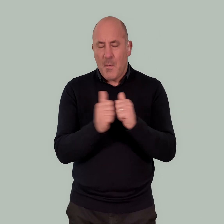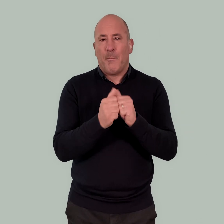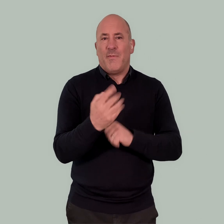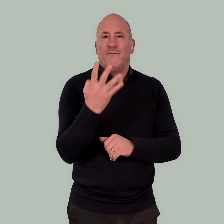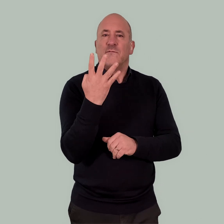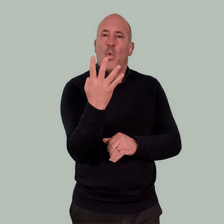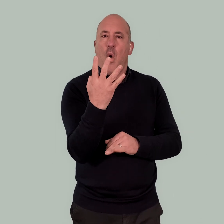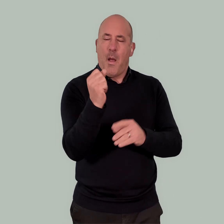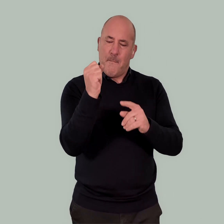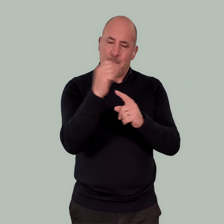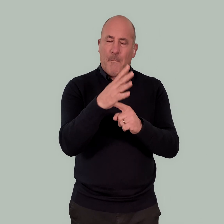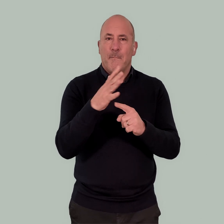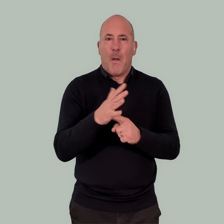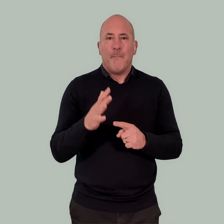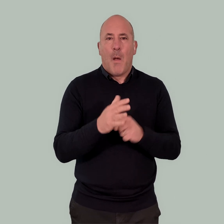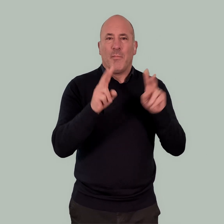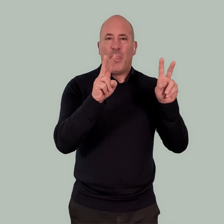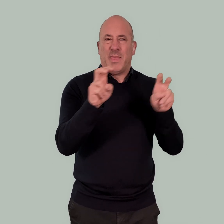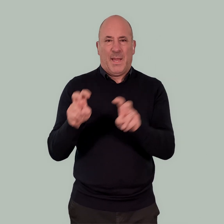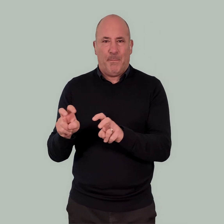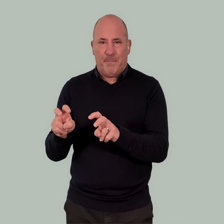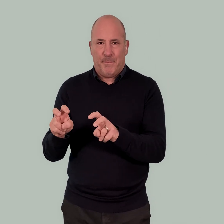of the Review around four key themes: